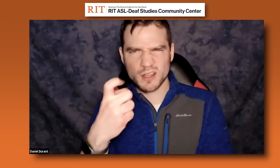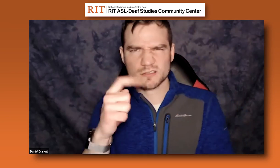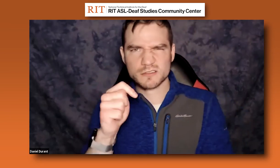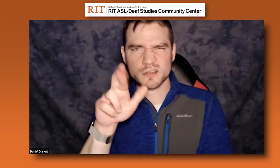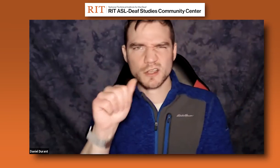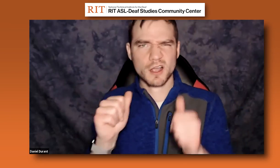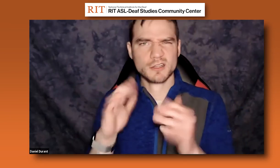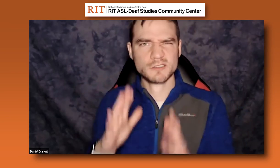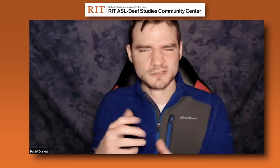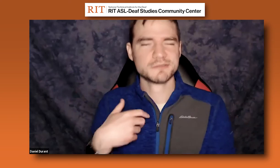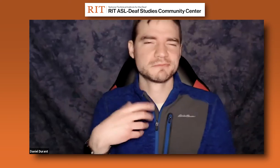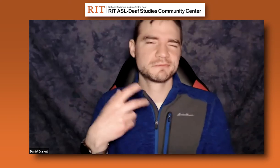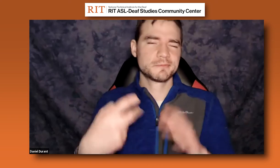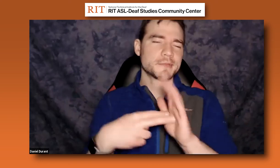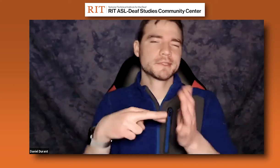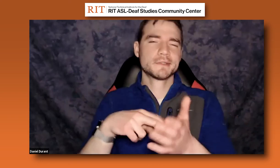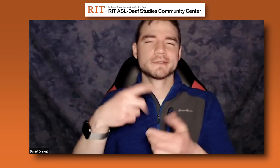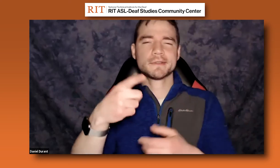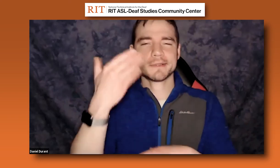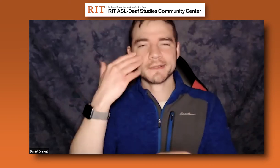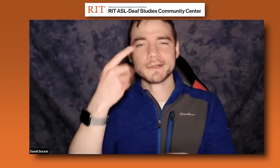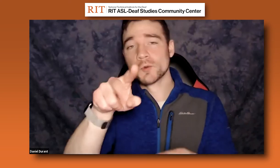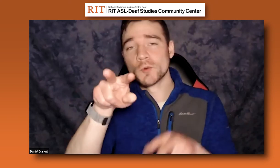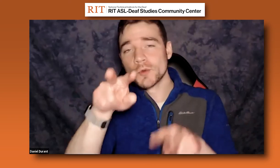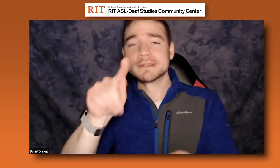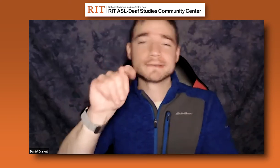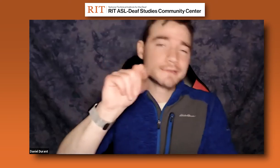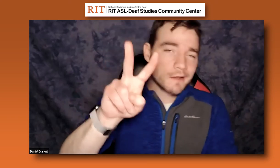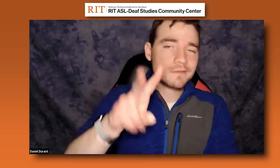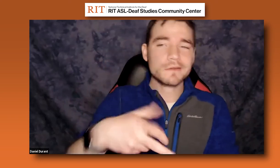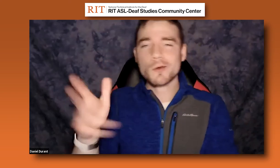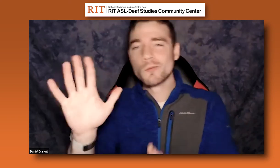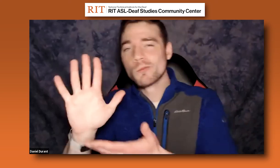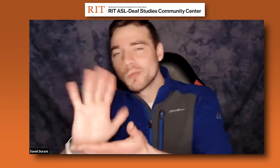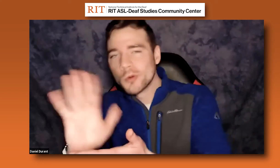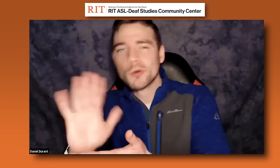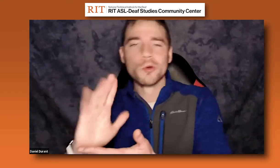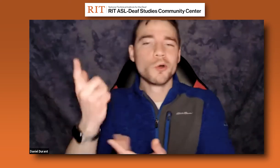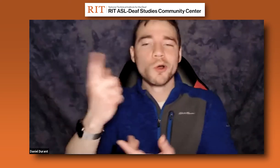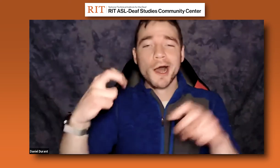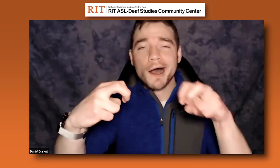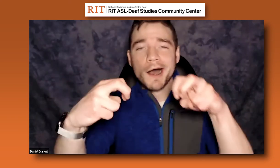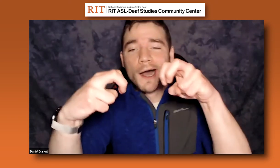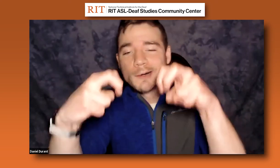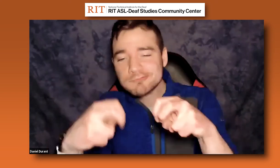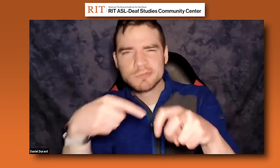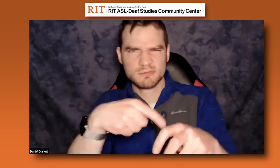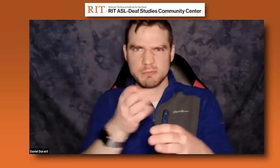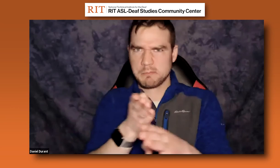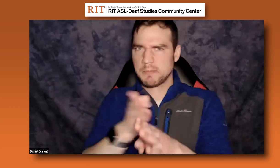on "Switched at Birth." Now, an extra is, you know, if you're watching a TV show or a film,